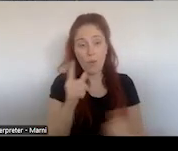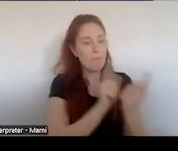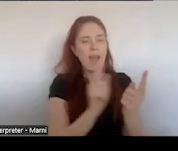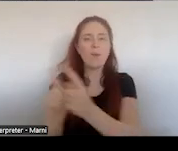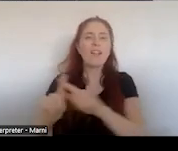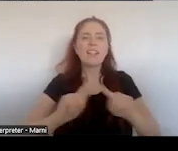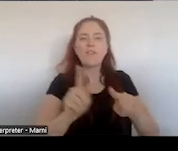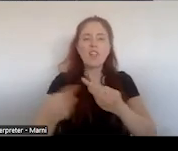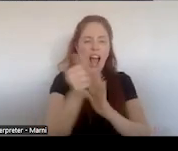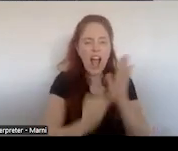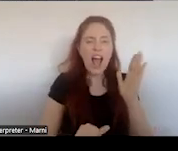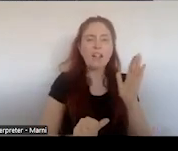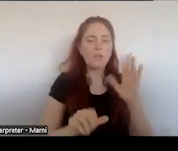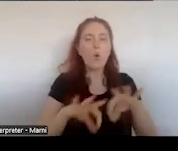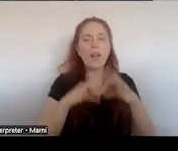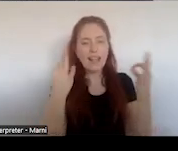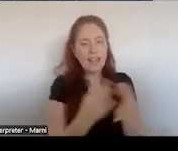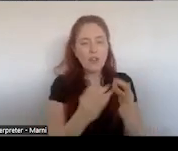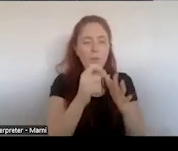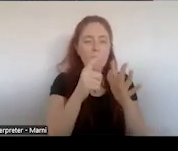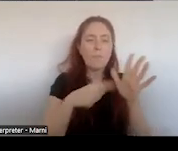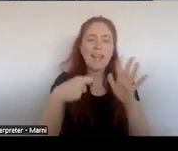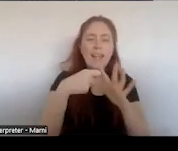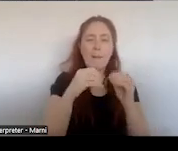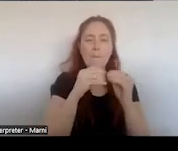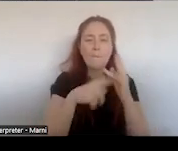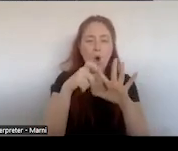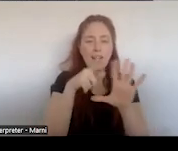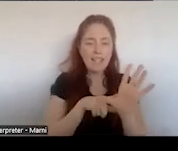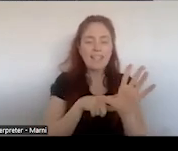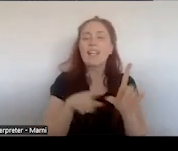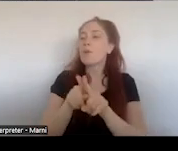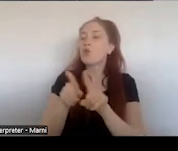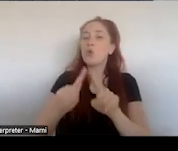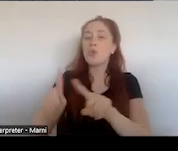including peak organisations and artists and arts workers with disability and advocacy